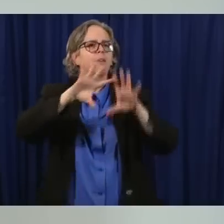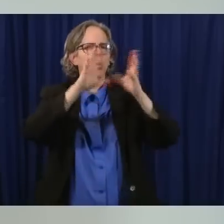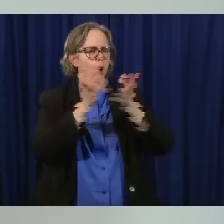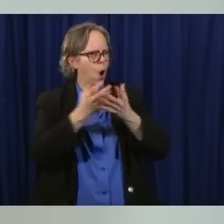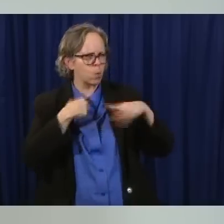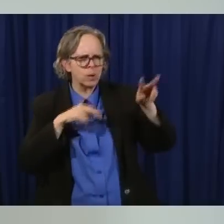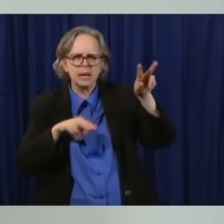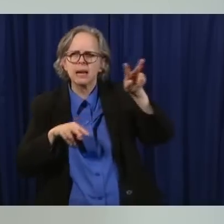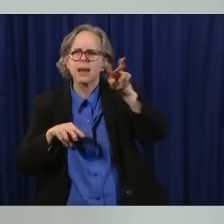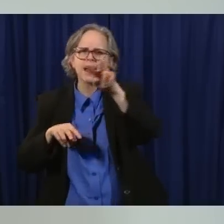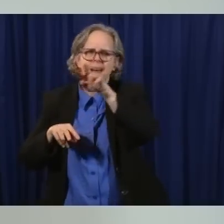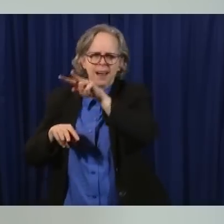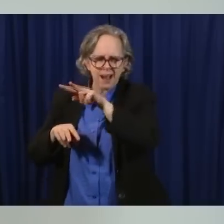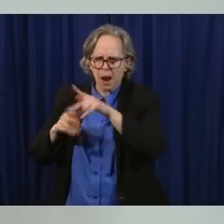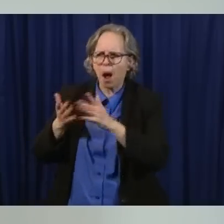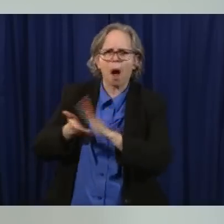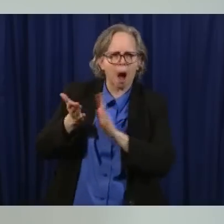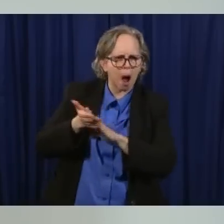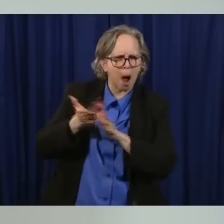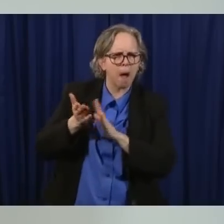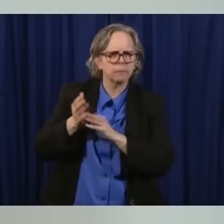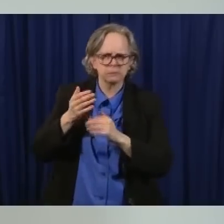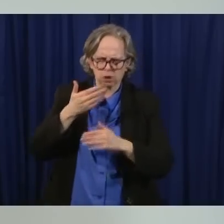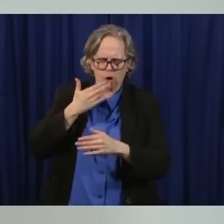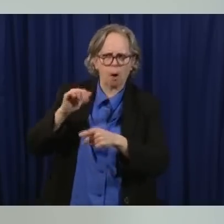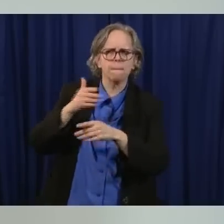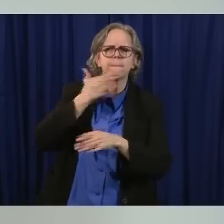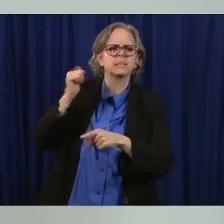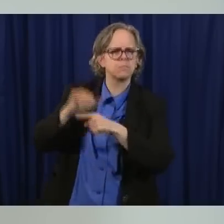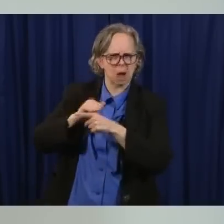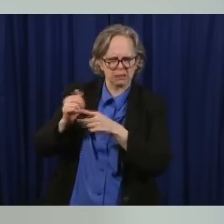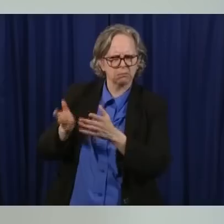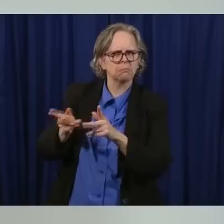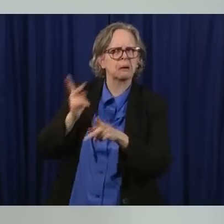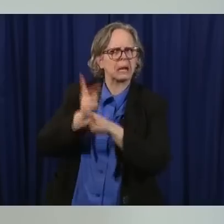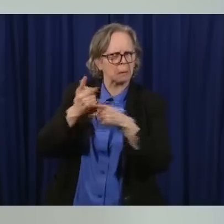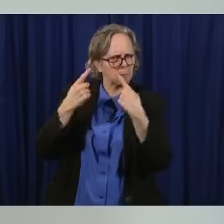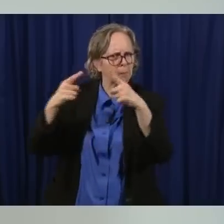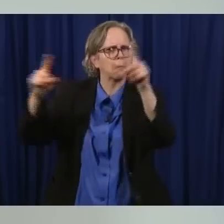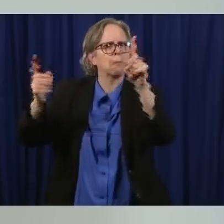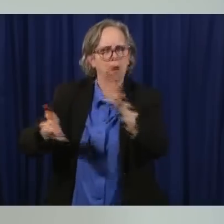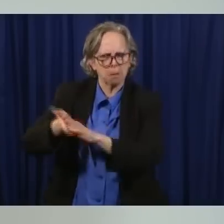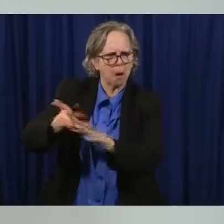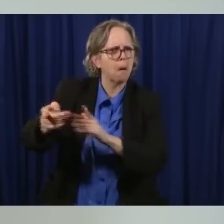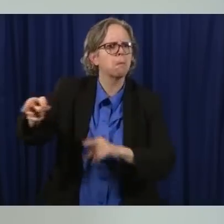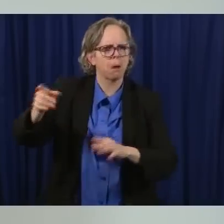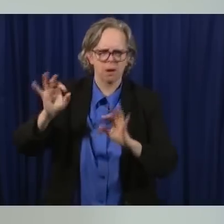EXECUTED SUCCESSFULLY AROUND THE WORLD AND IN OHIO. BECAUSE WE KNOW THAT MANY